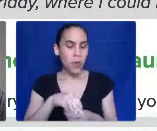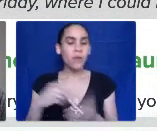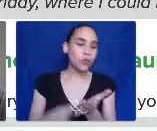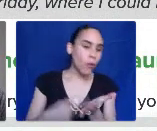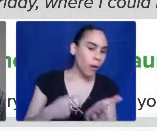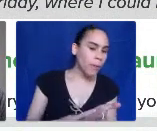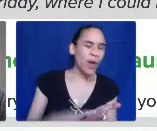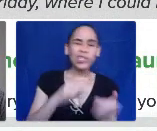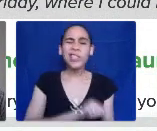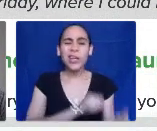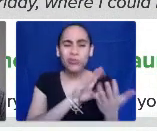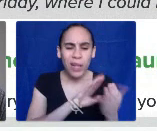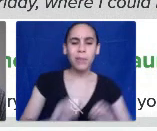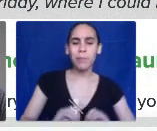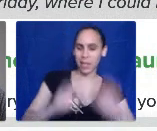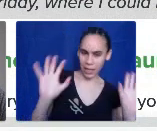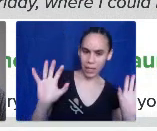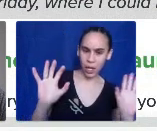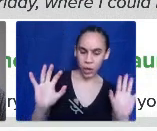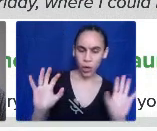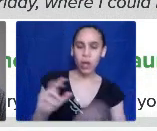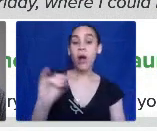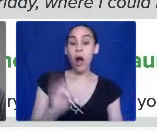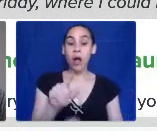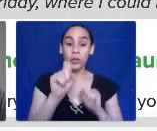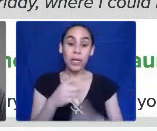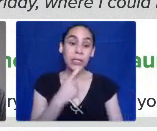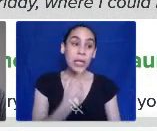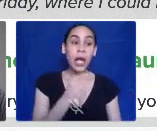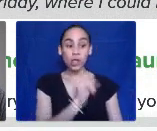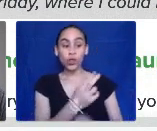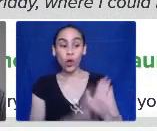be clear about it um you can also say things like you know junior developer or or something like